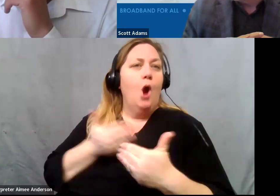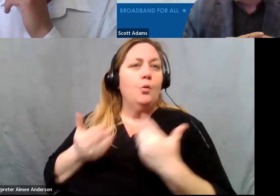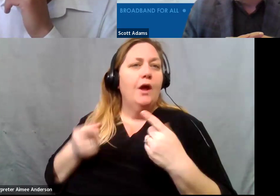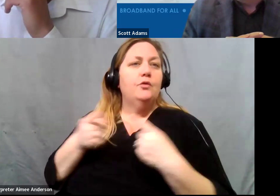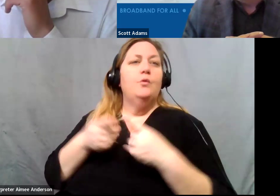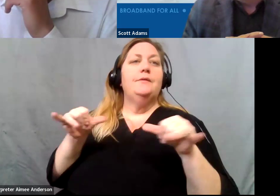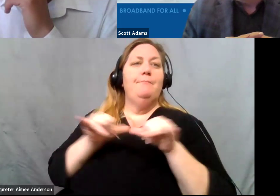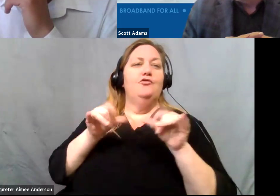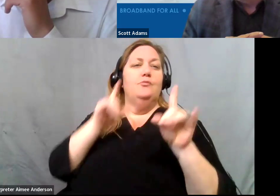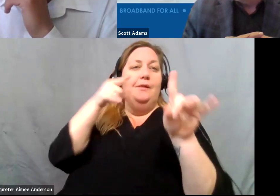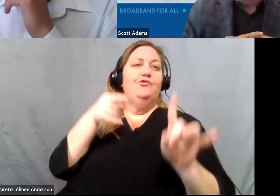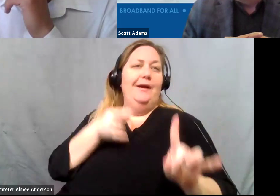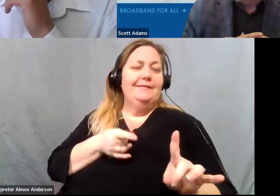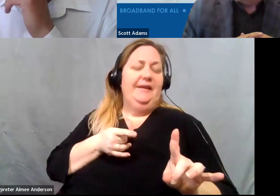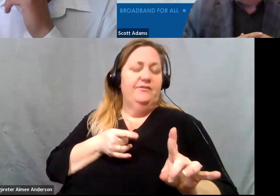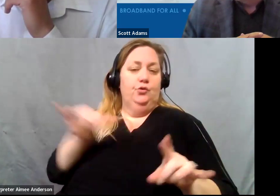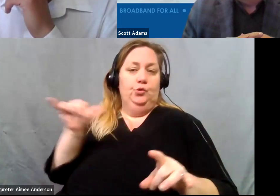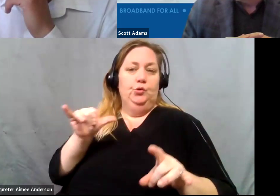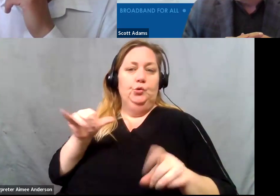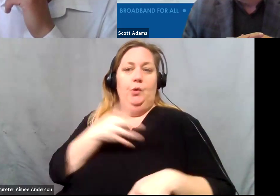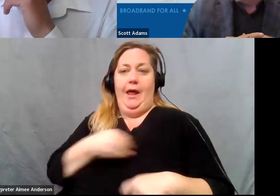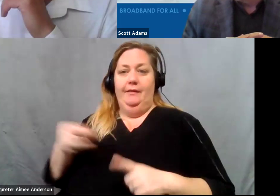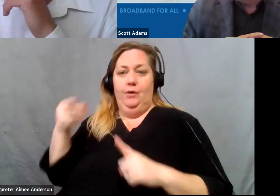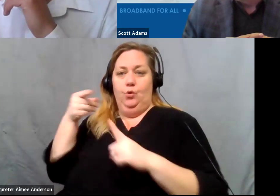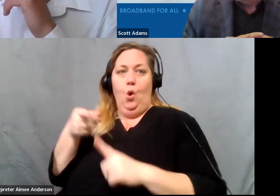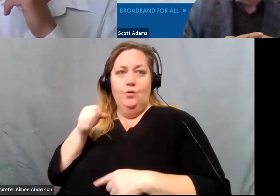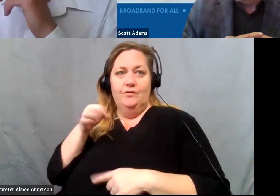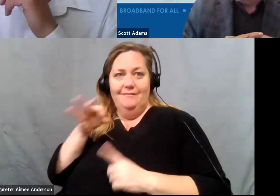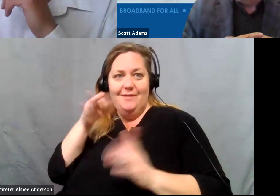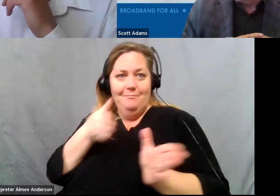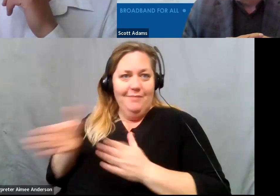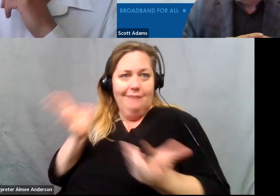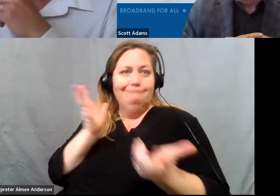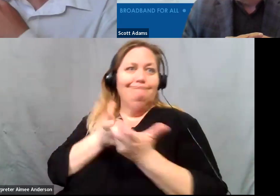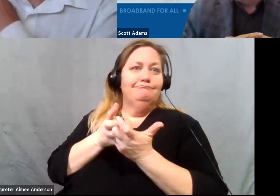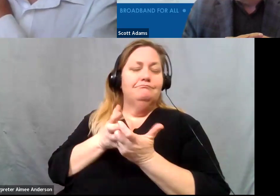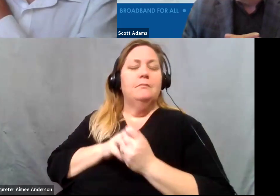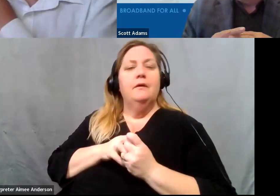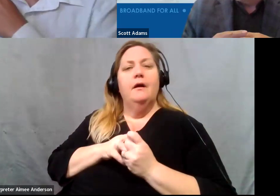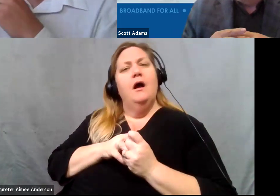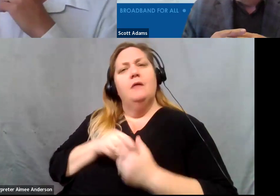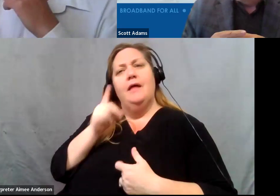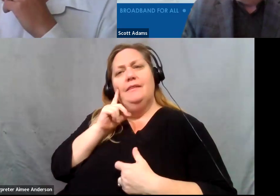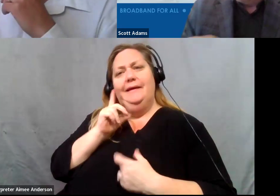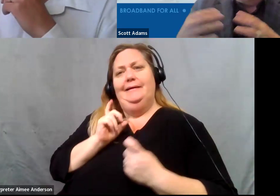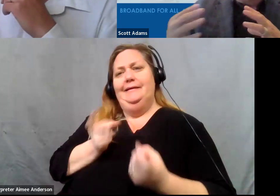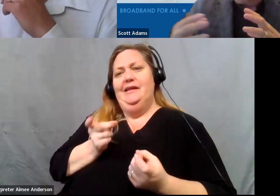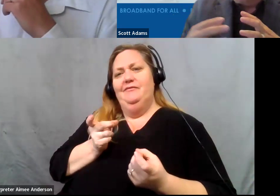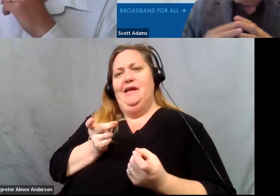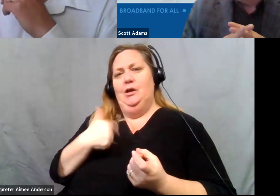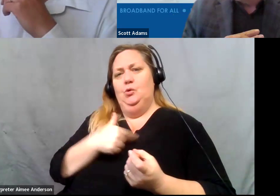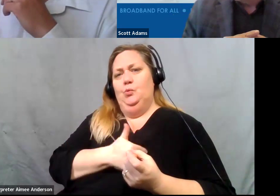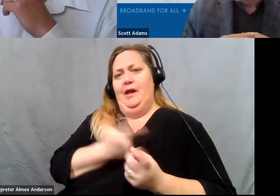objectives and the goals of the plan. I think that, given we have a broad idea of how we'd